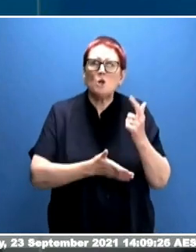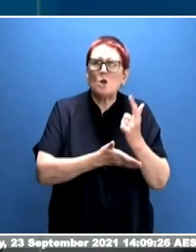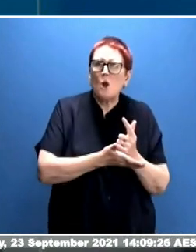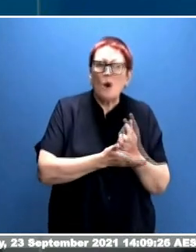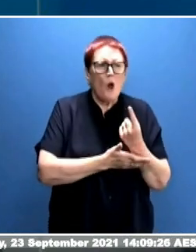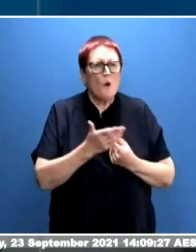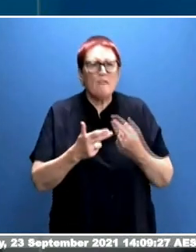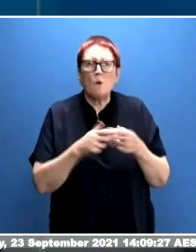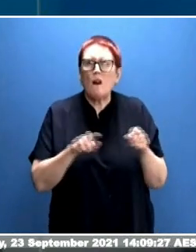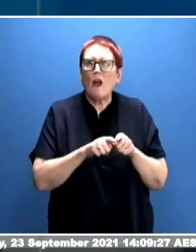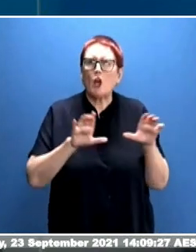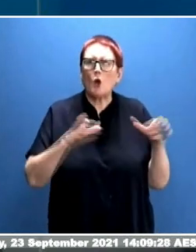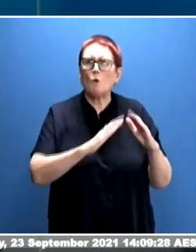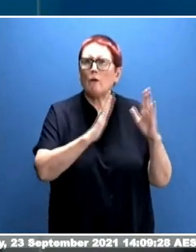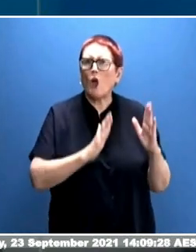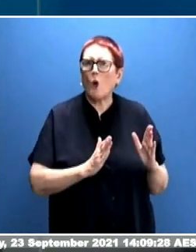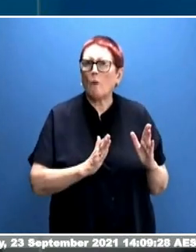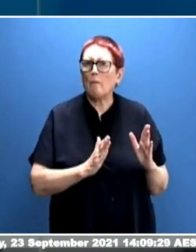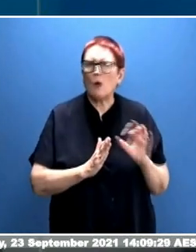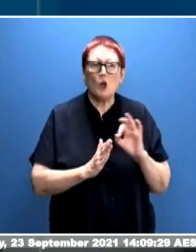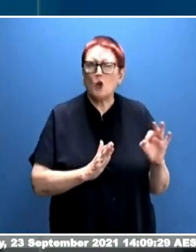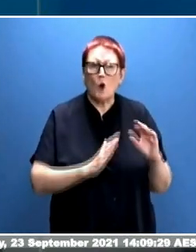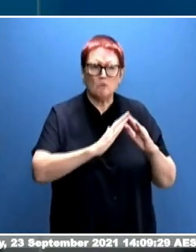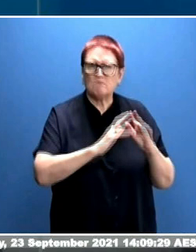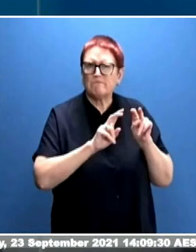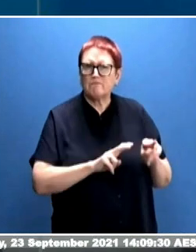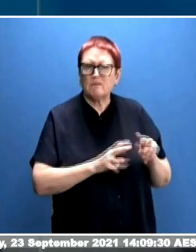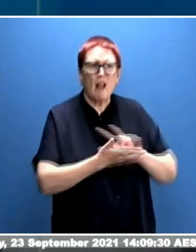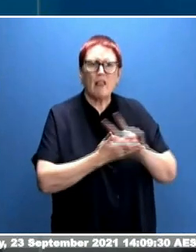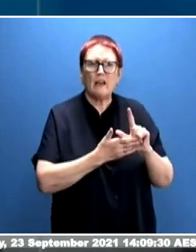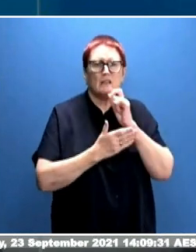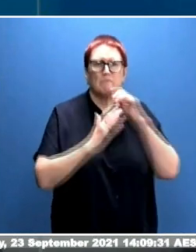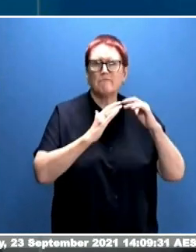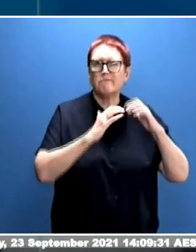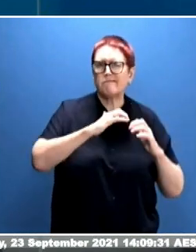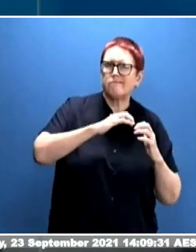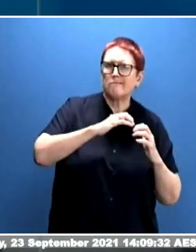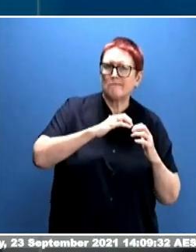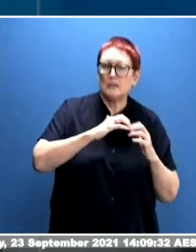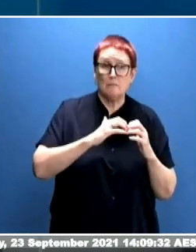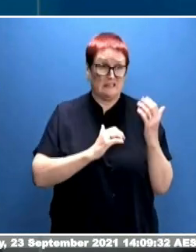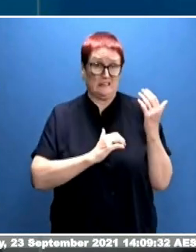residential care and then it went into disrepair.It's had a significant makeover